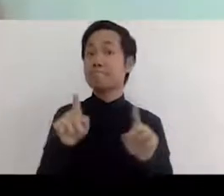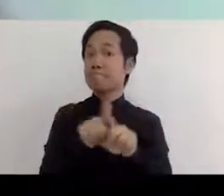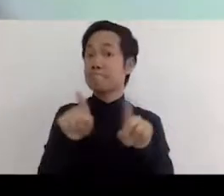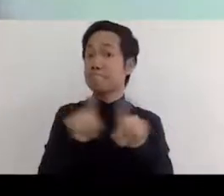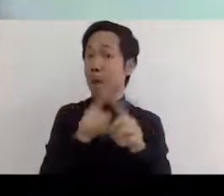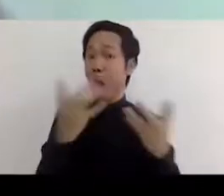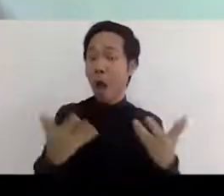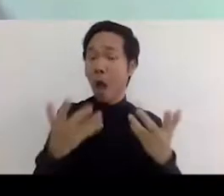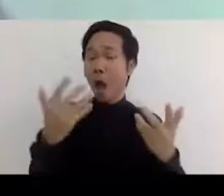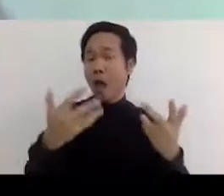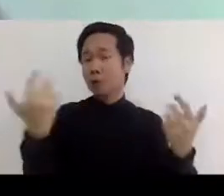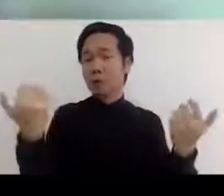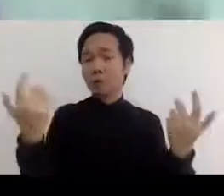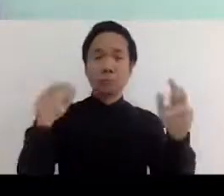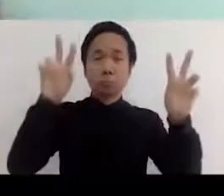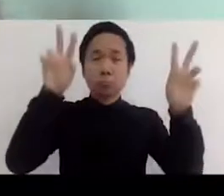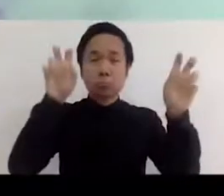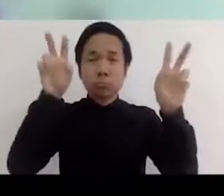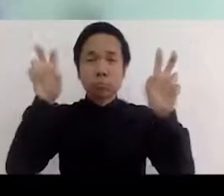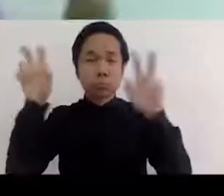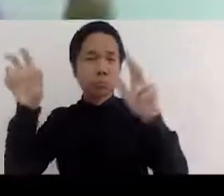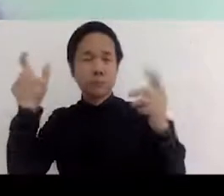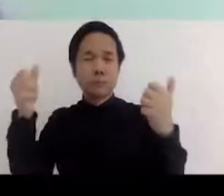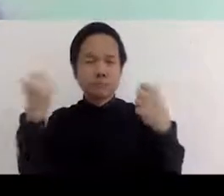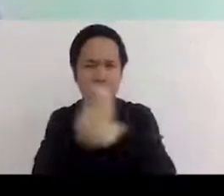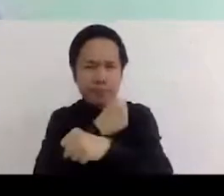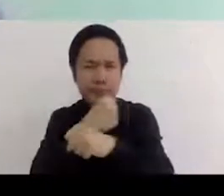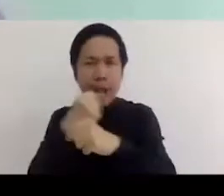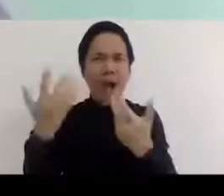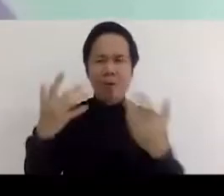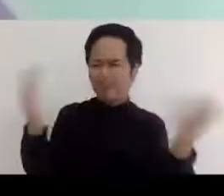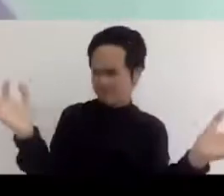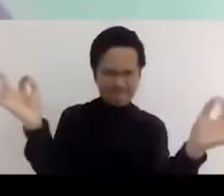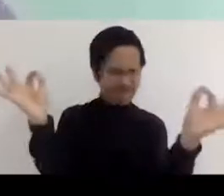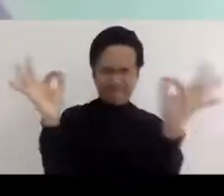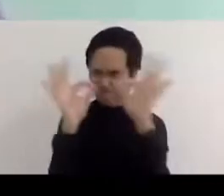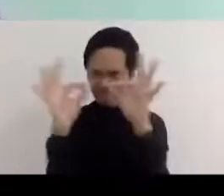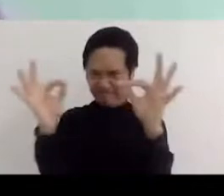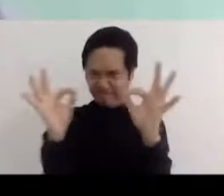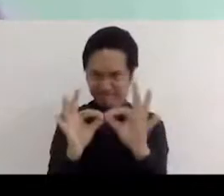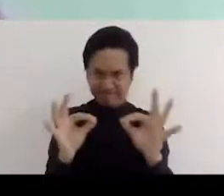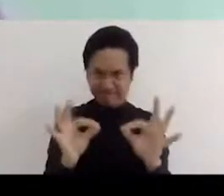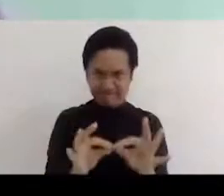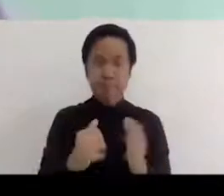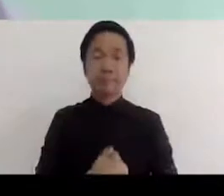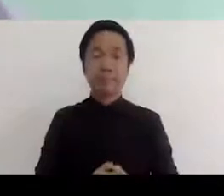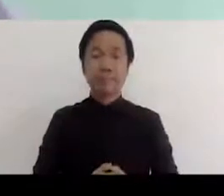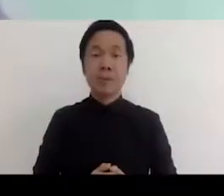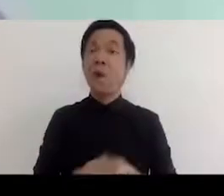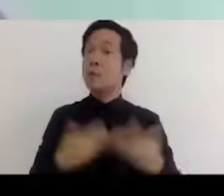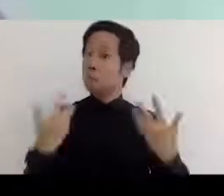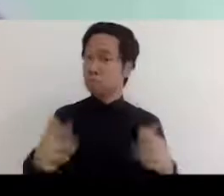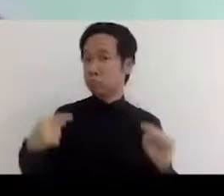And once a different step level initiative started on COVID-19 responses,